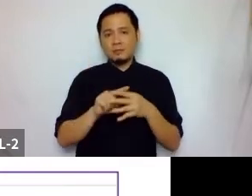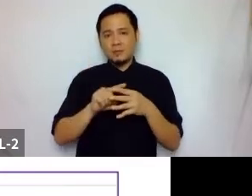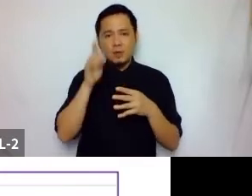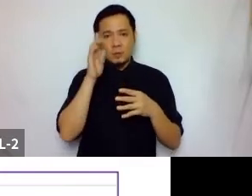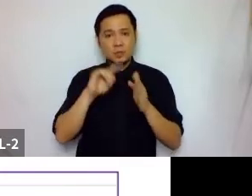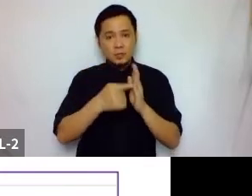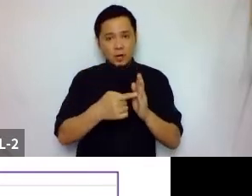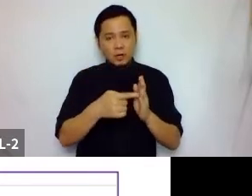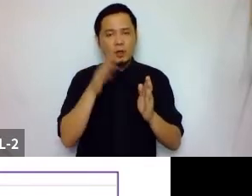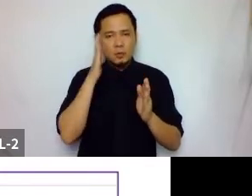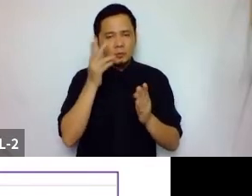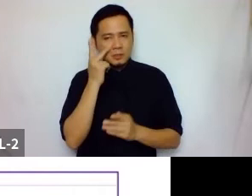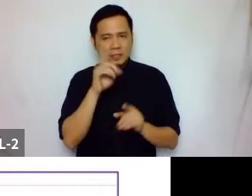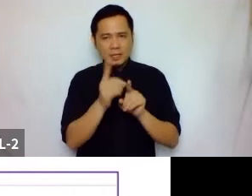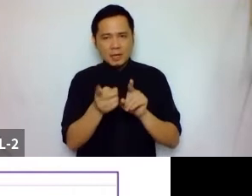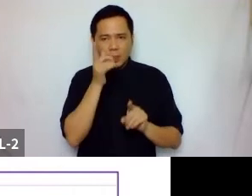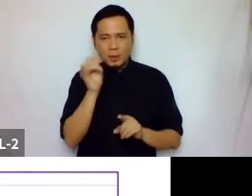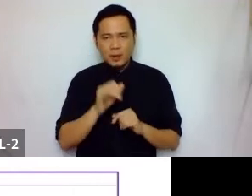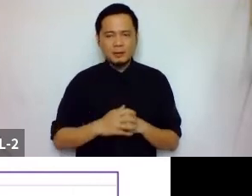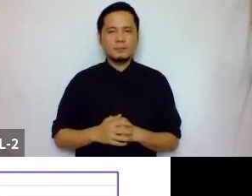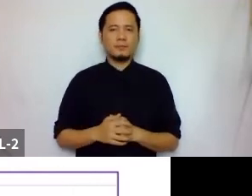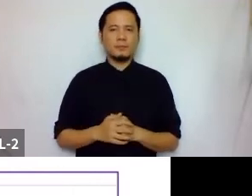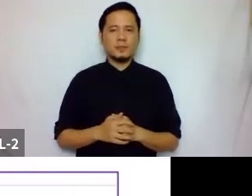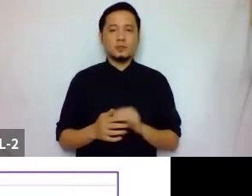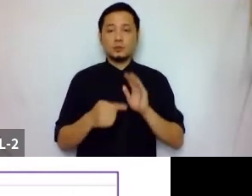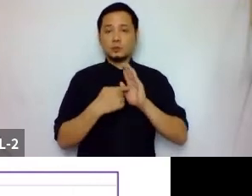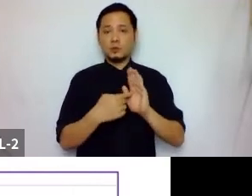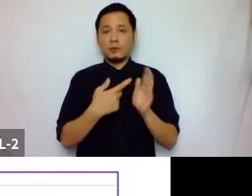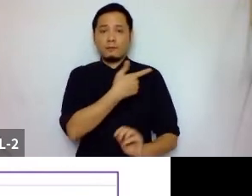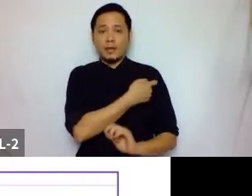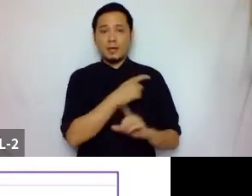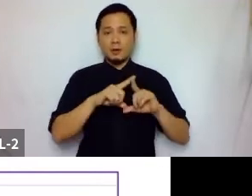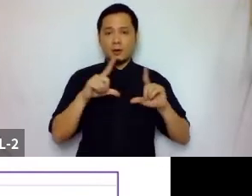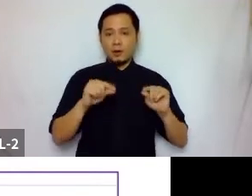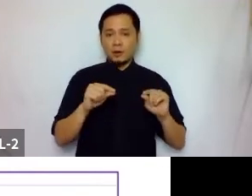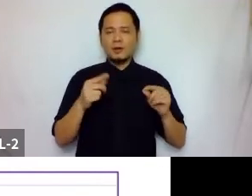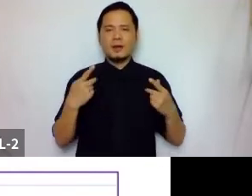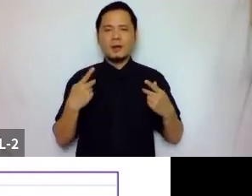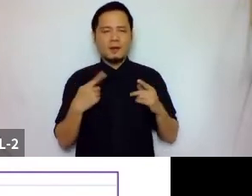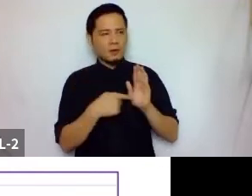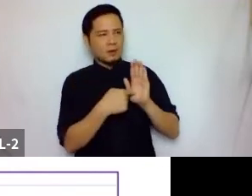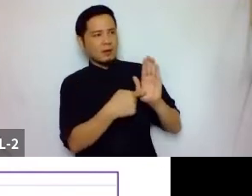It’s simple, just show the vaccination card and you will get a discount that you can enjoy.